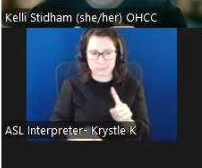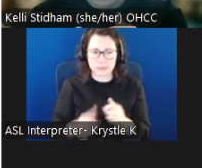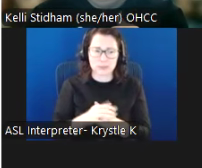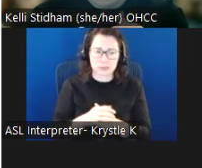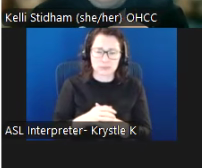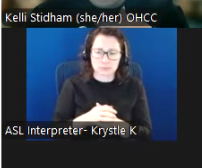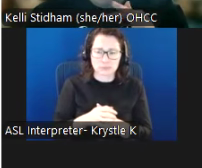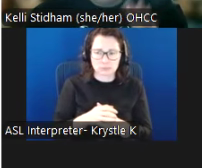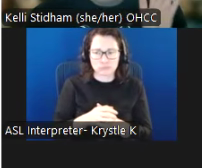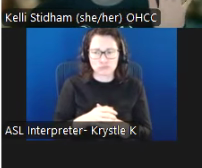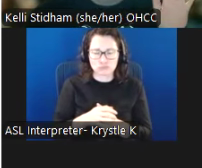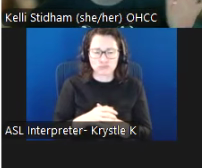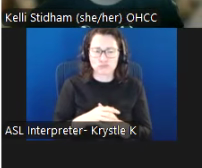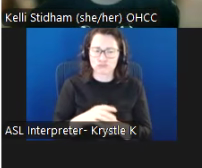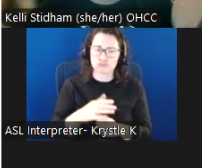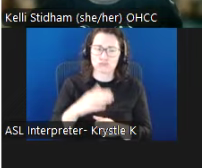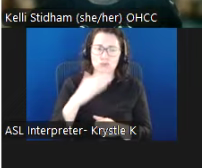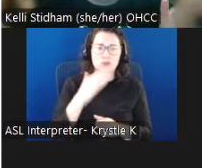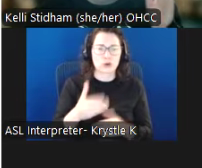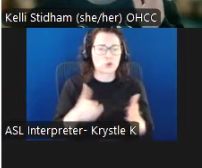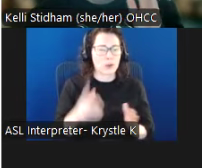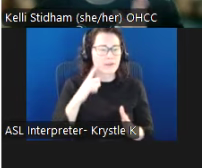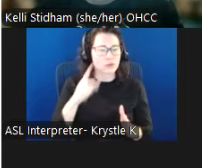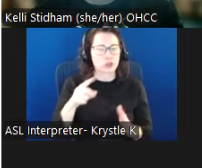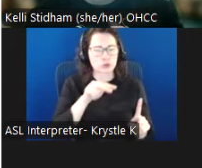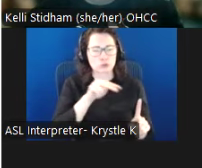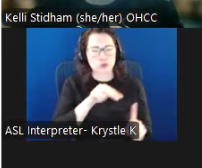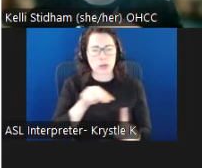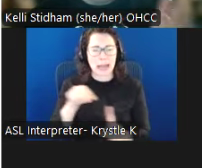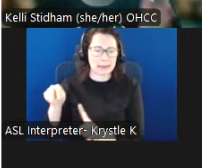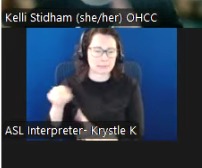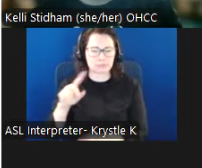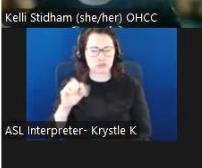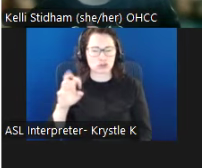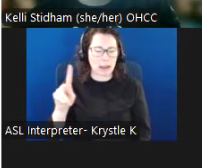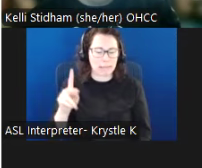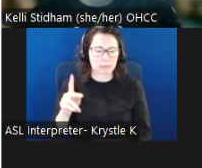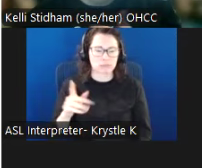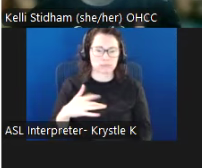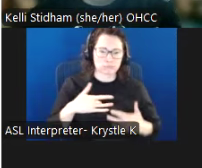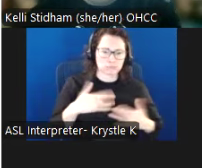it's a good way to be able to track what